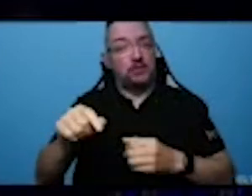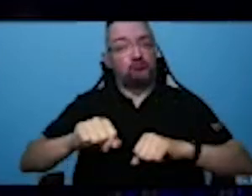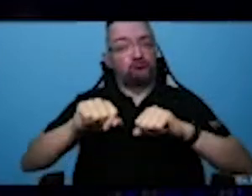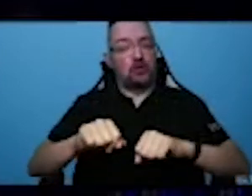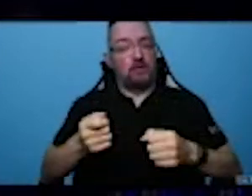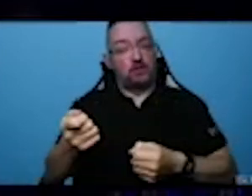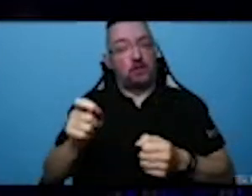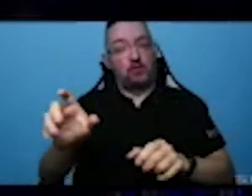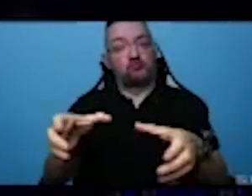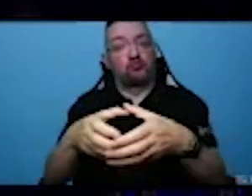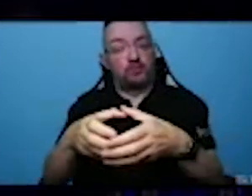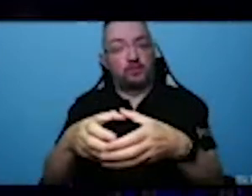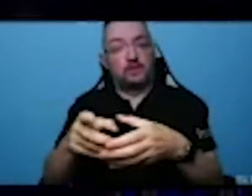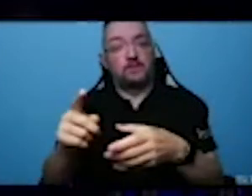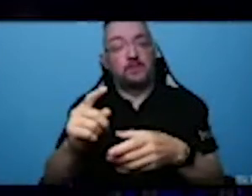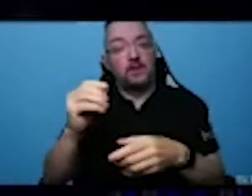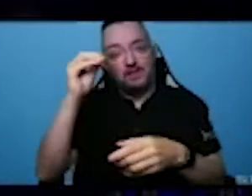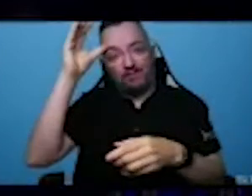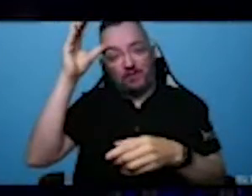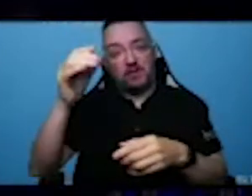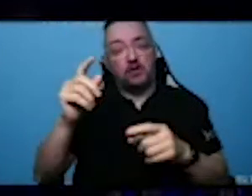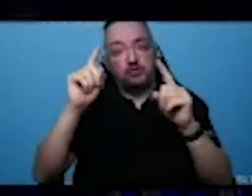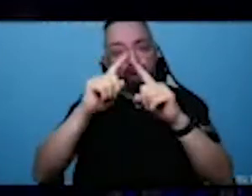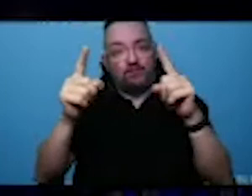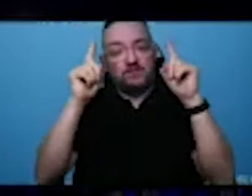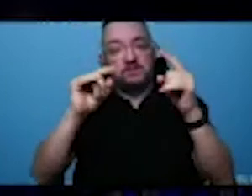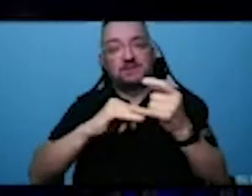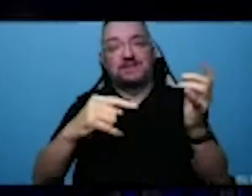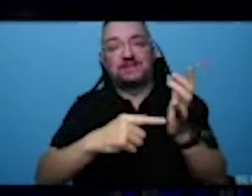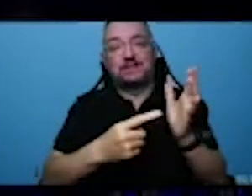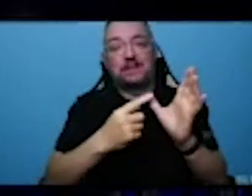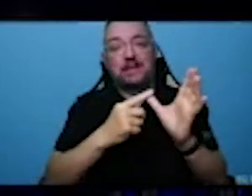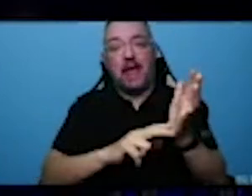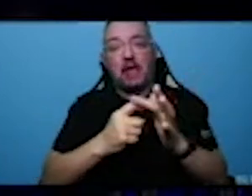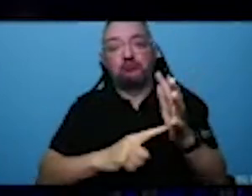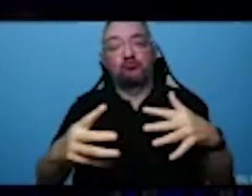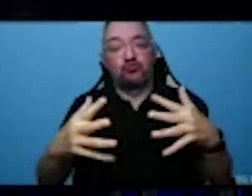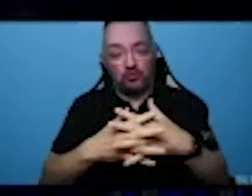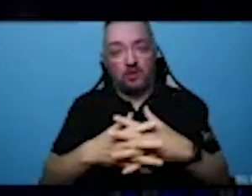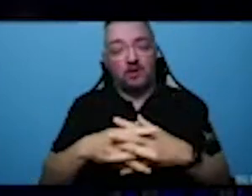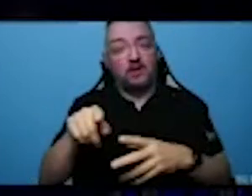University of St Andrews, and Chair of the UK Research Integrity Office, a